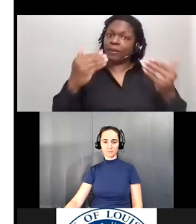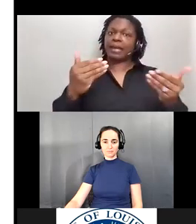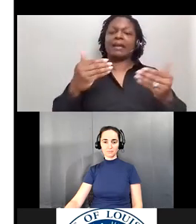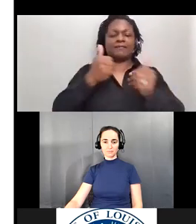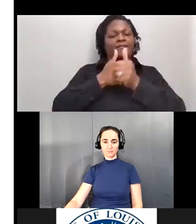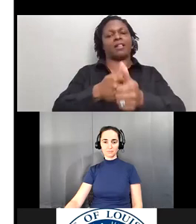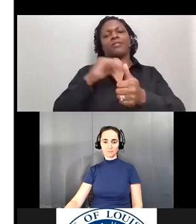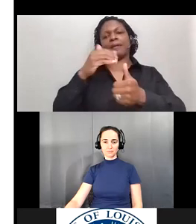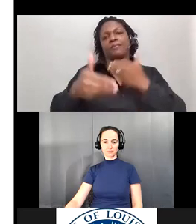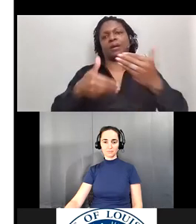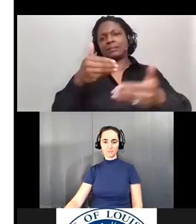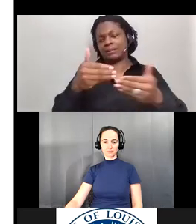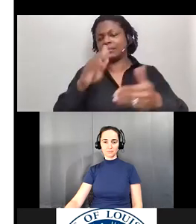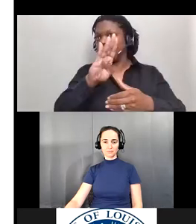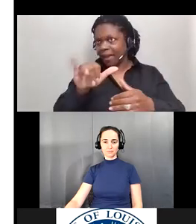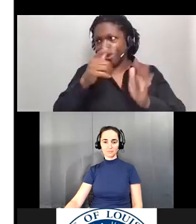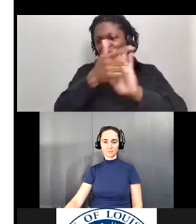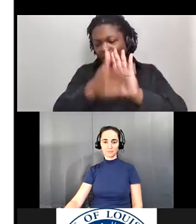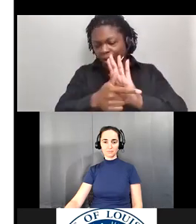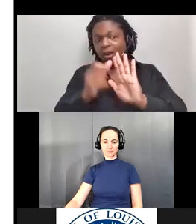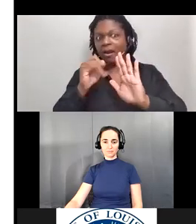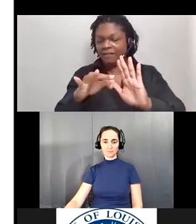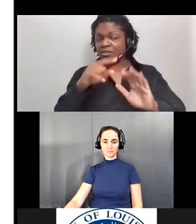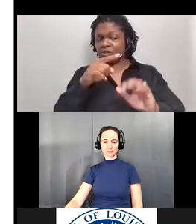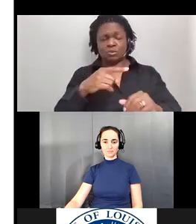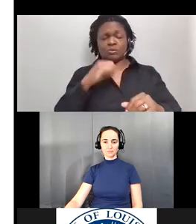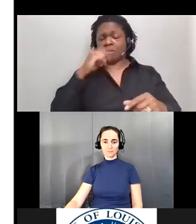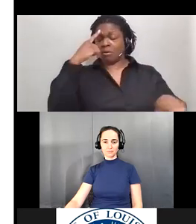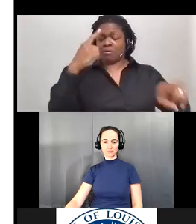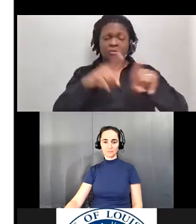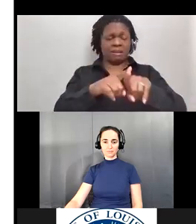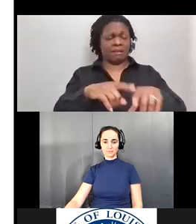to challenge, something that you don't agree with such as a traffic ticket violation on